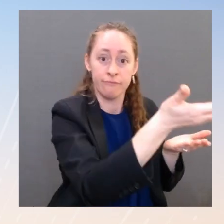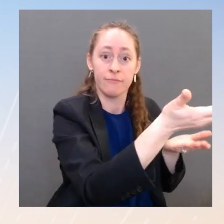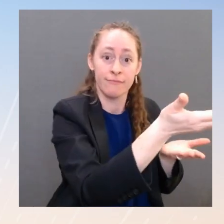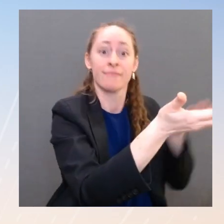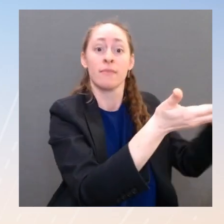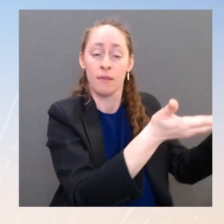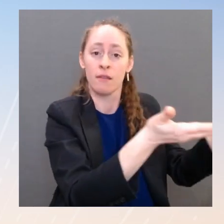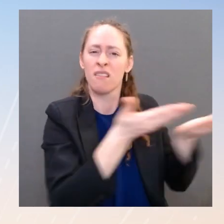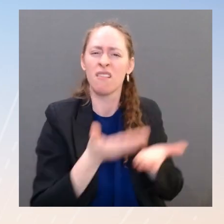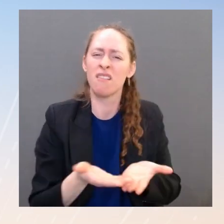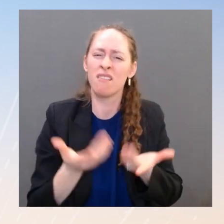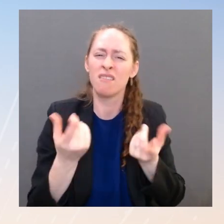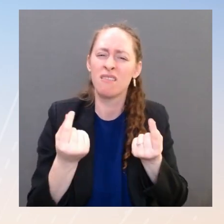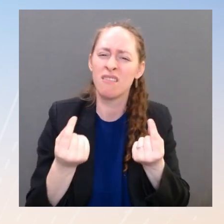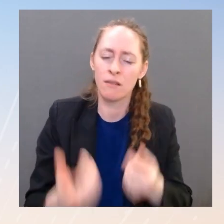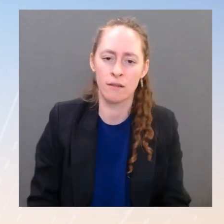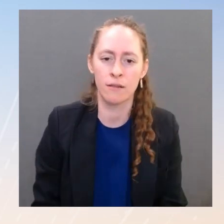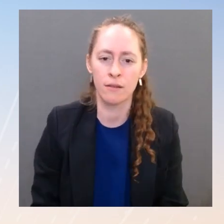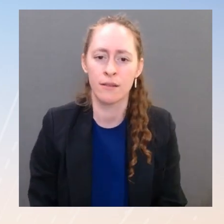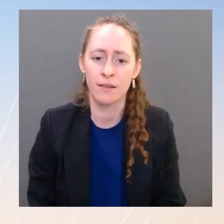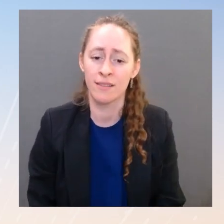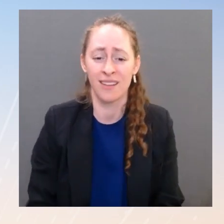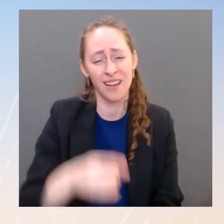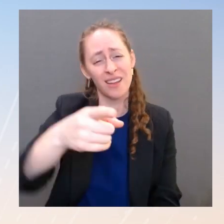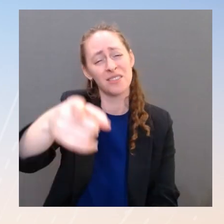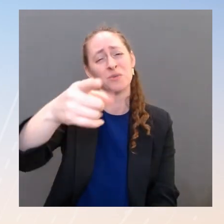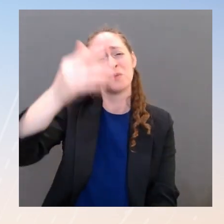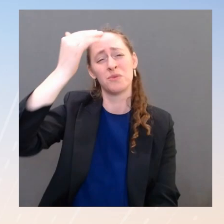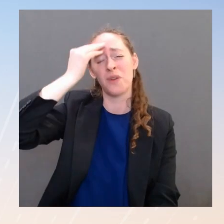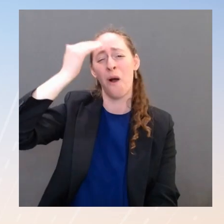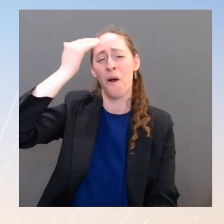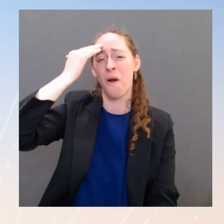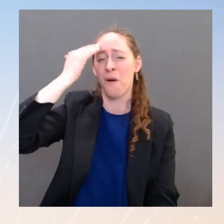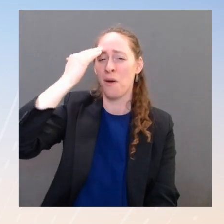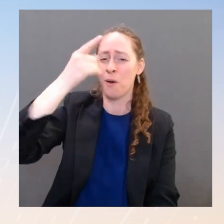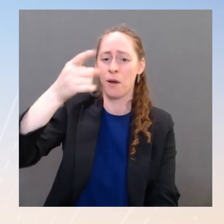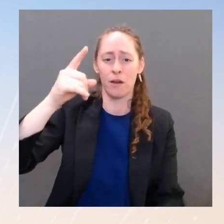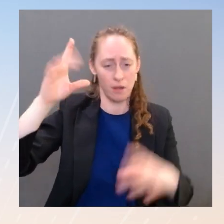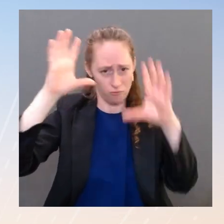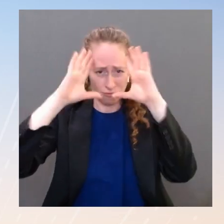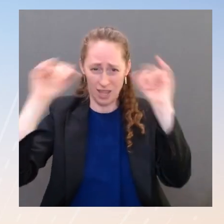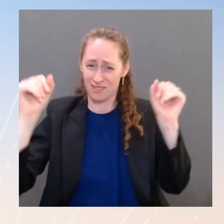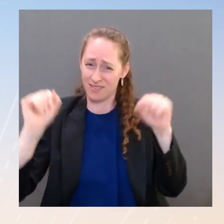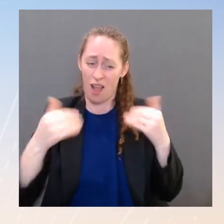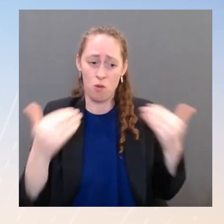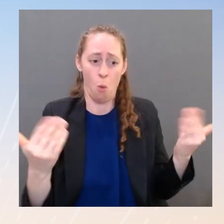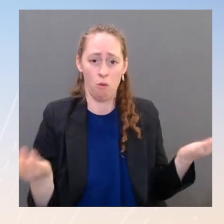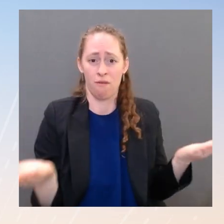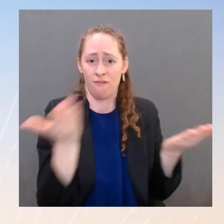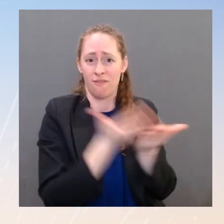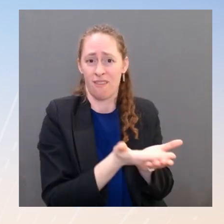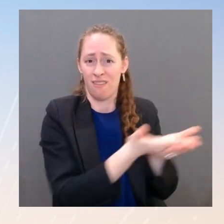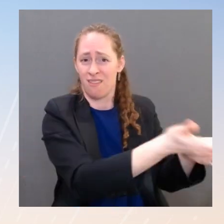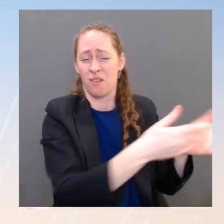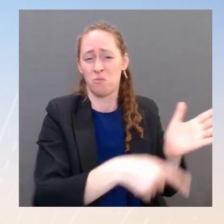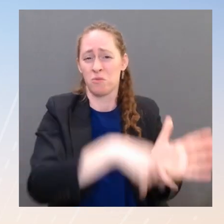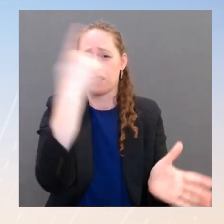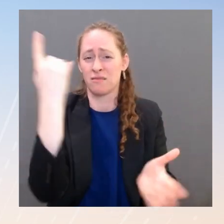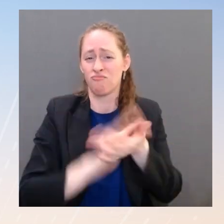because that would certainly be his preference. And while he's obviously traveling to Alabama tomorrow to emphasize and really make a strong call